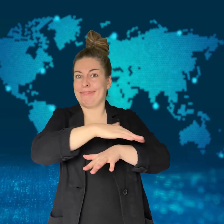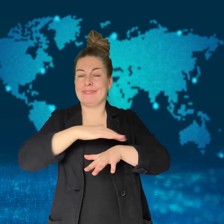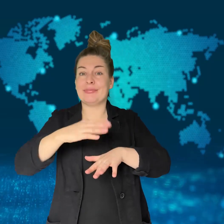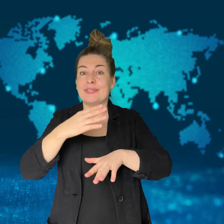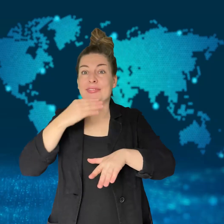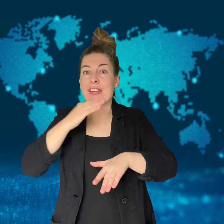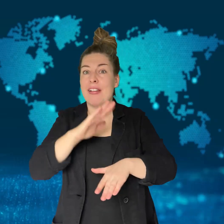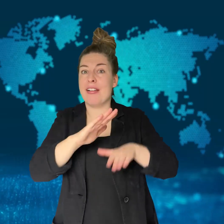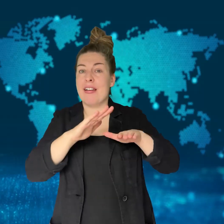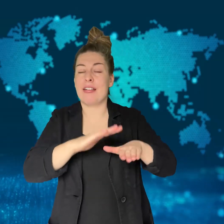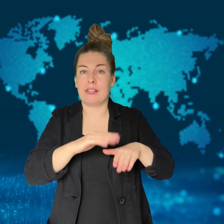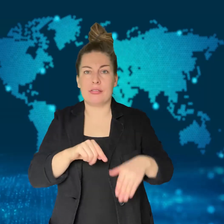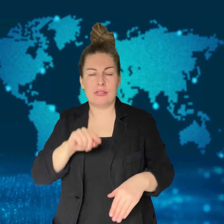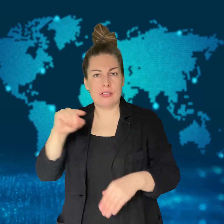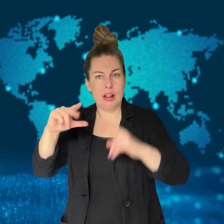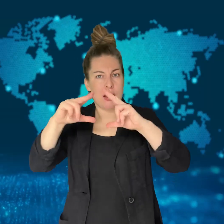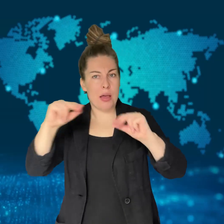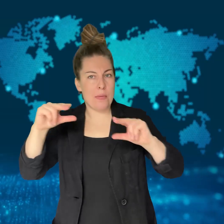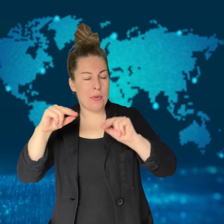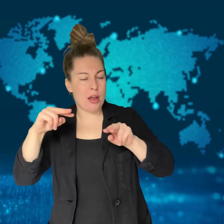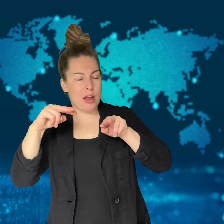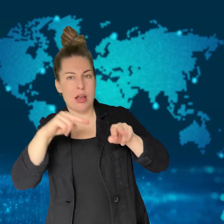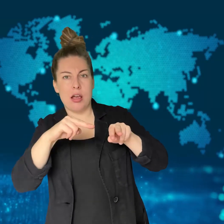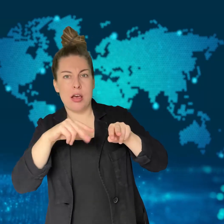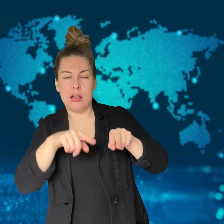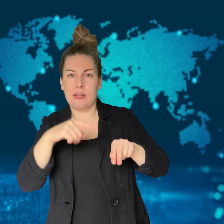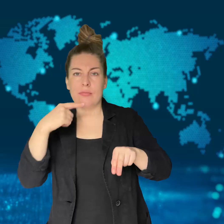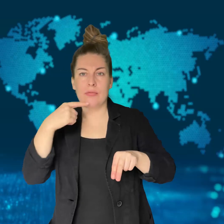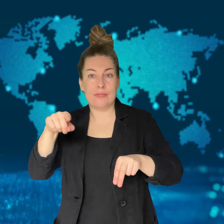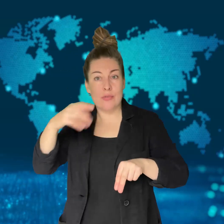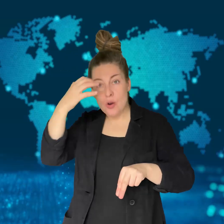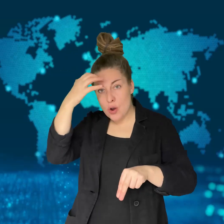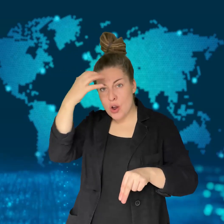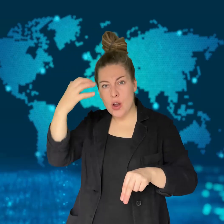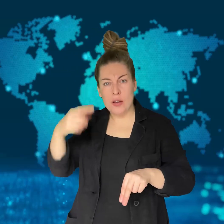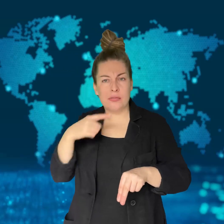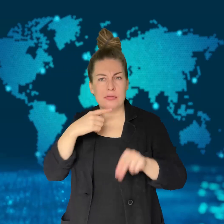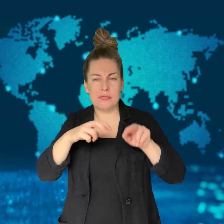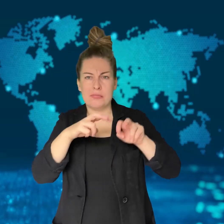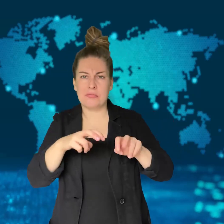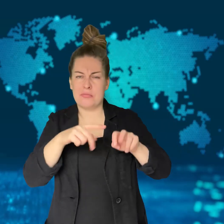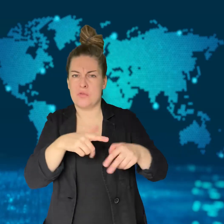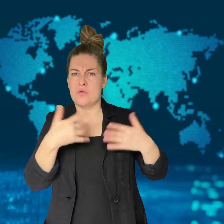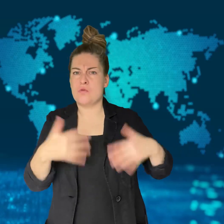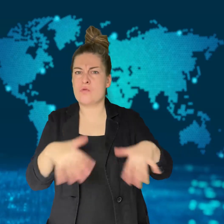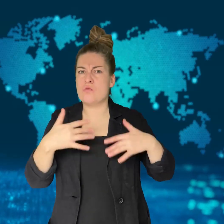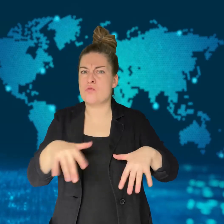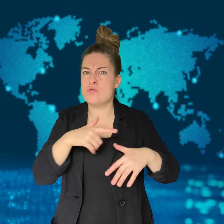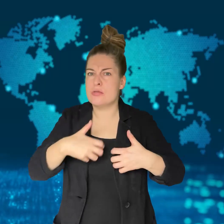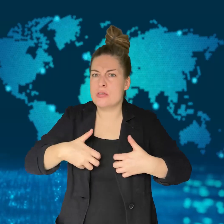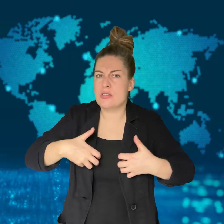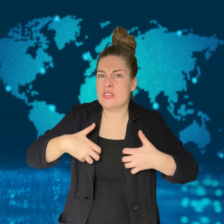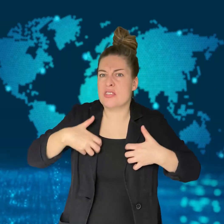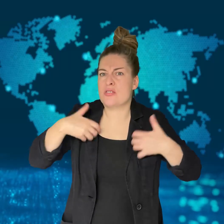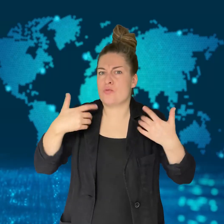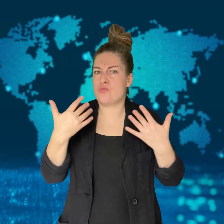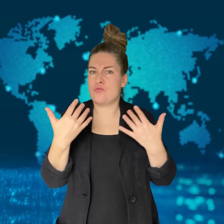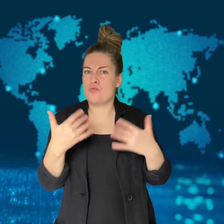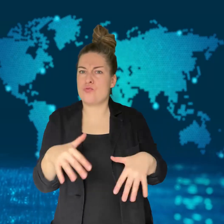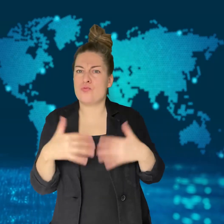He was taken back to Israeli territory. Lebanon's government said it was investigating the incident,